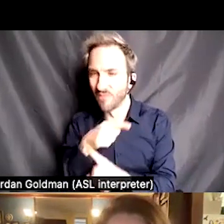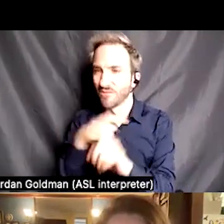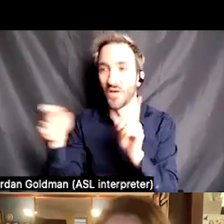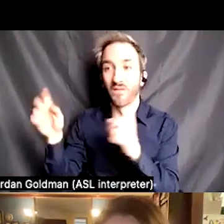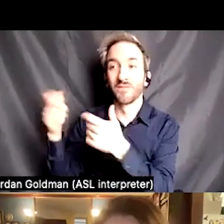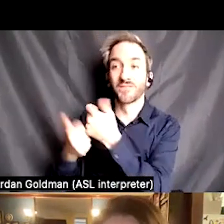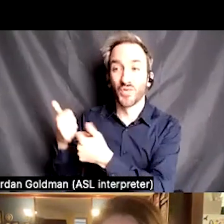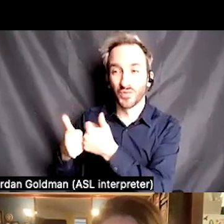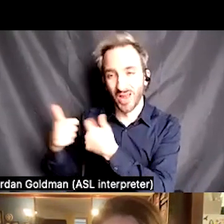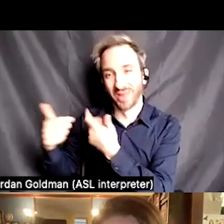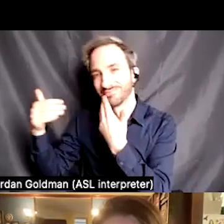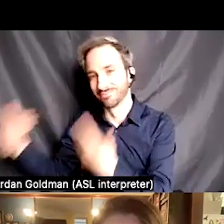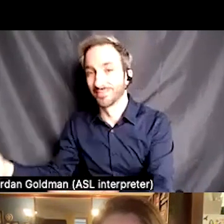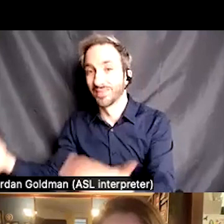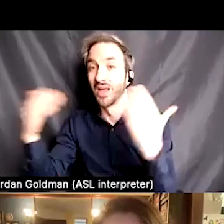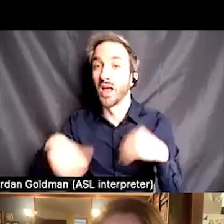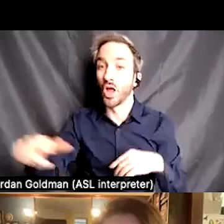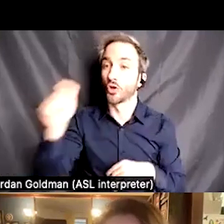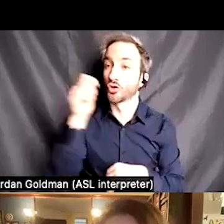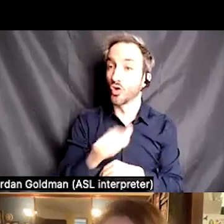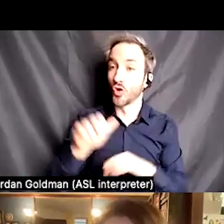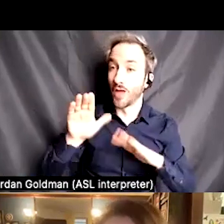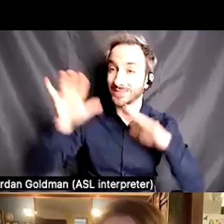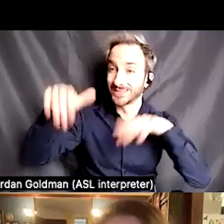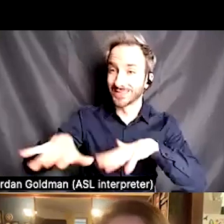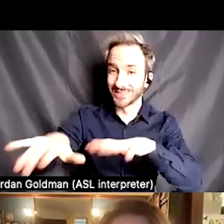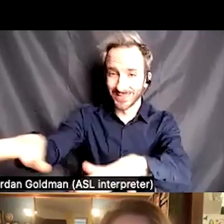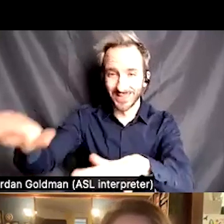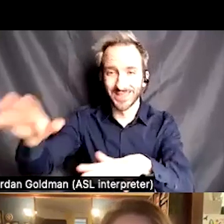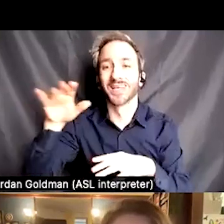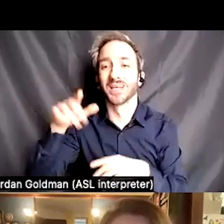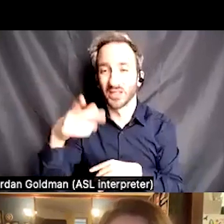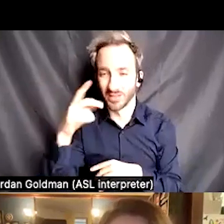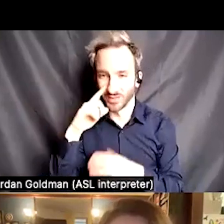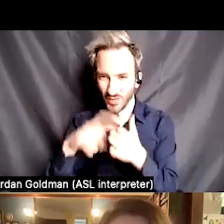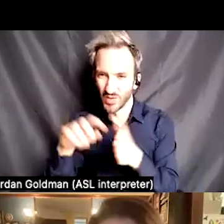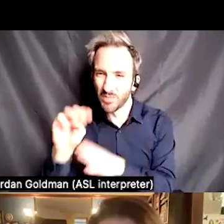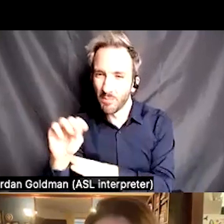by Molly Knox Ostertag. And we also have many entries from the "Grishaverse" graphic novel